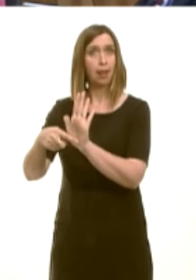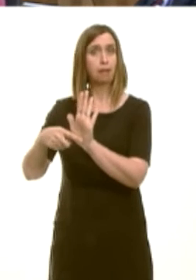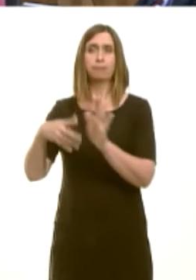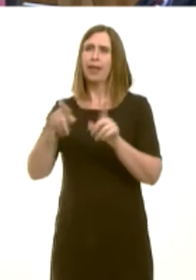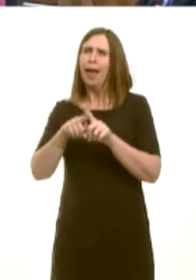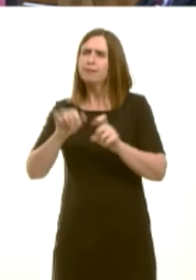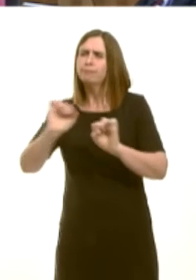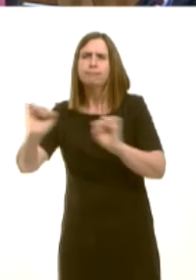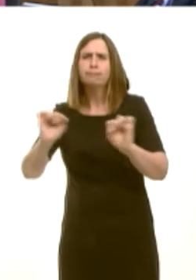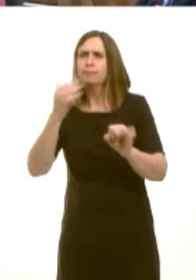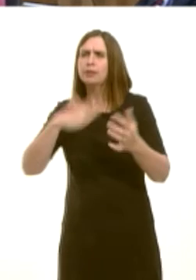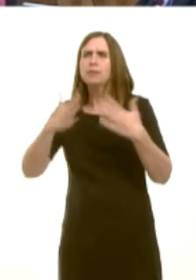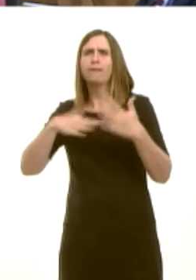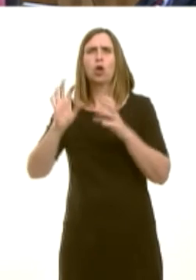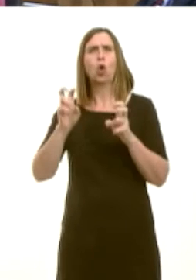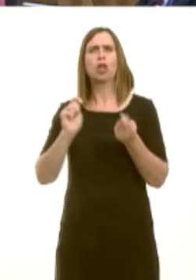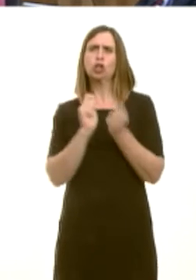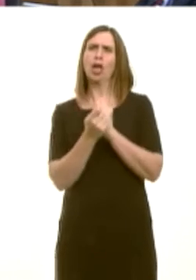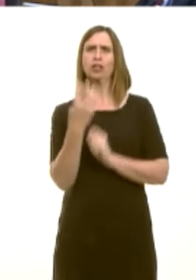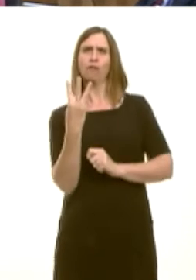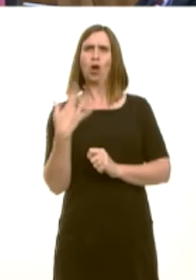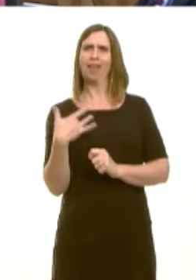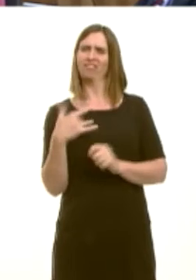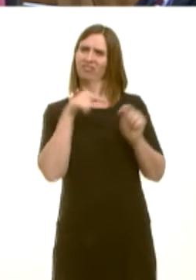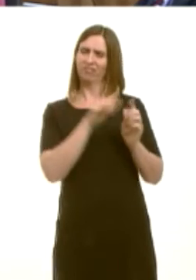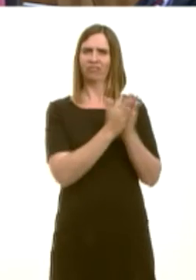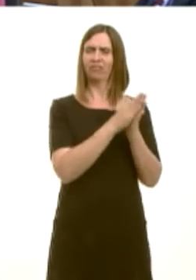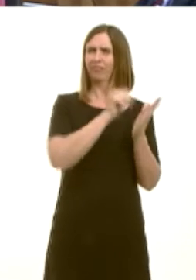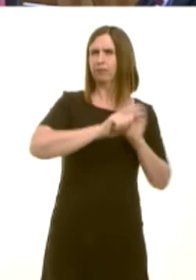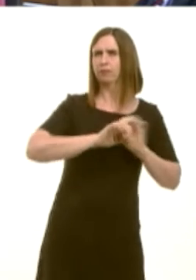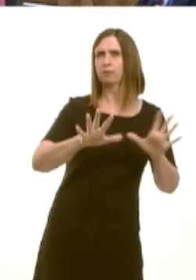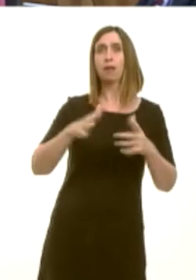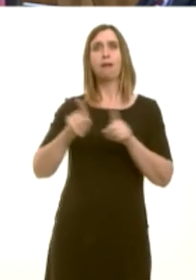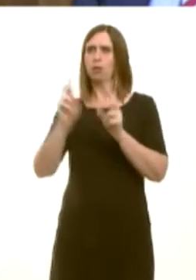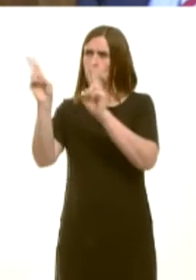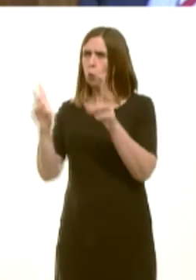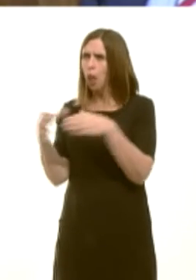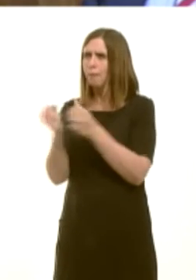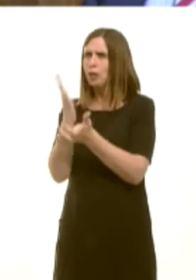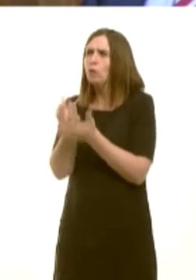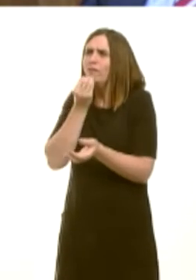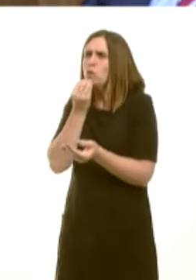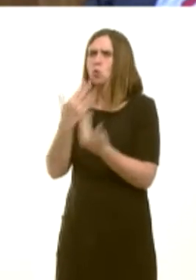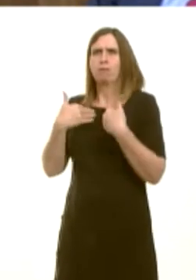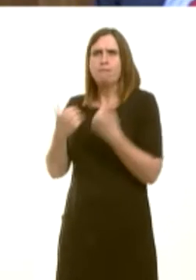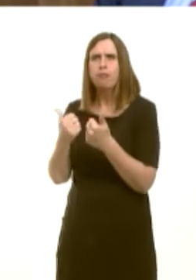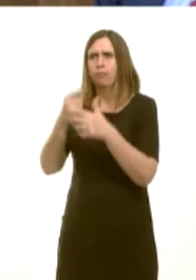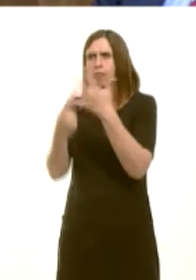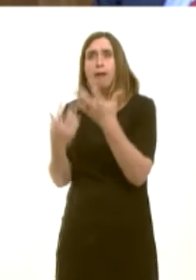such as Change for Life; weíre making sure that all children have access to healthy, nutritional food at schools, and weíre working with our partners to develop an all-Wales